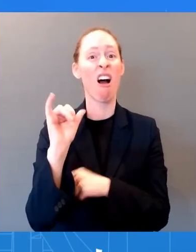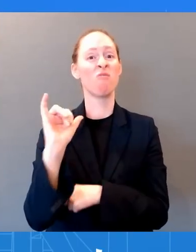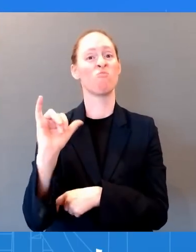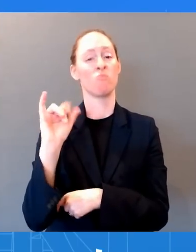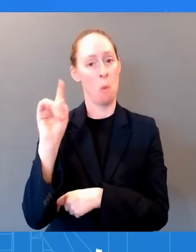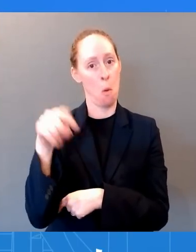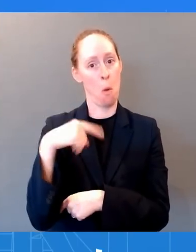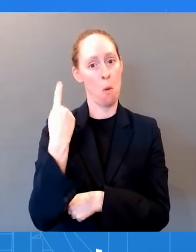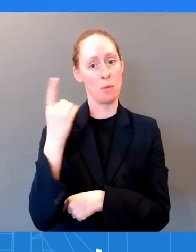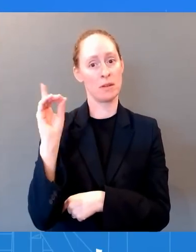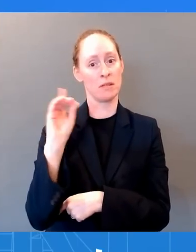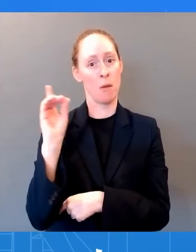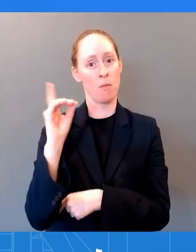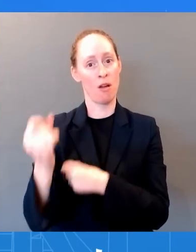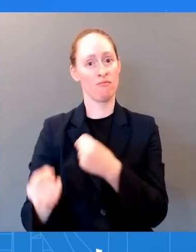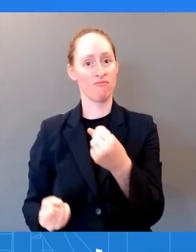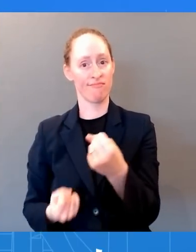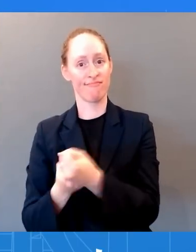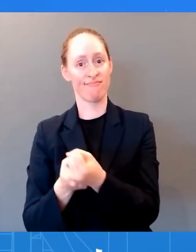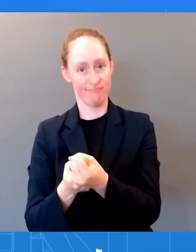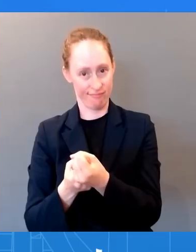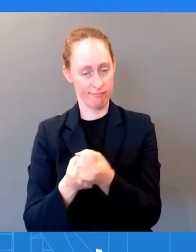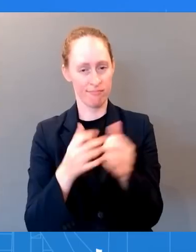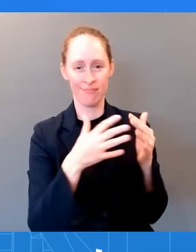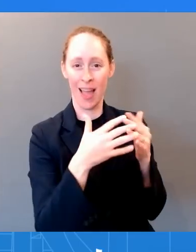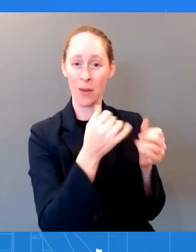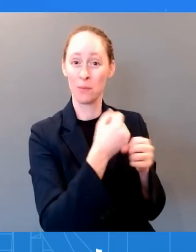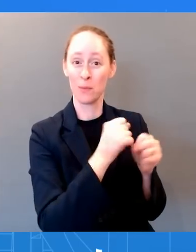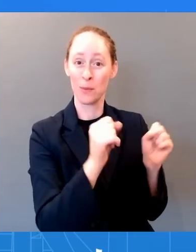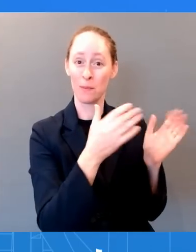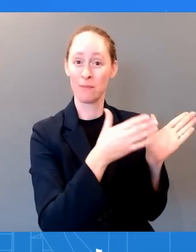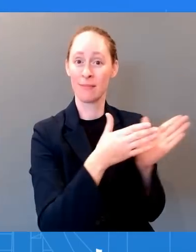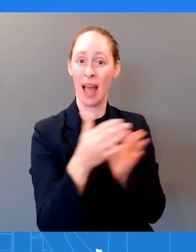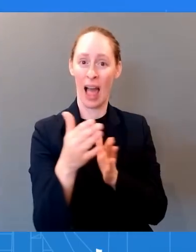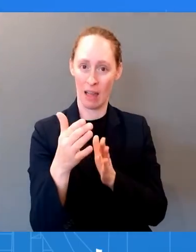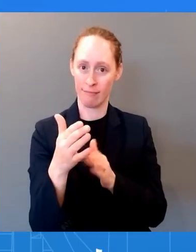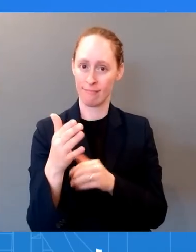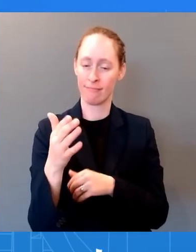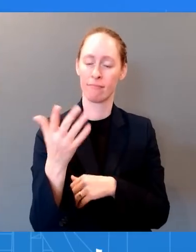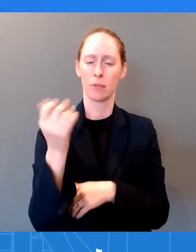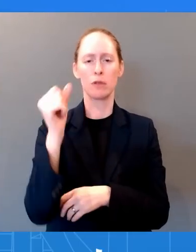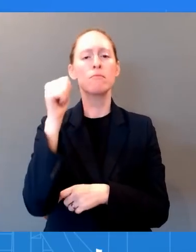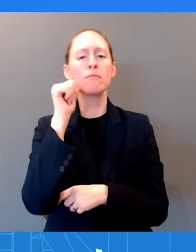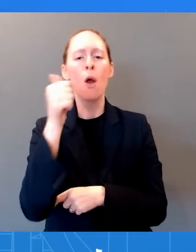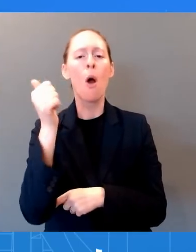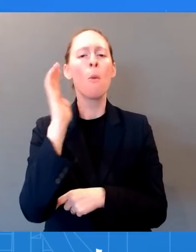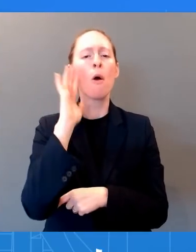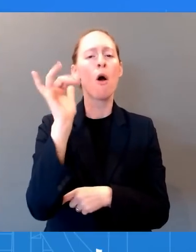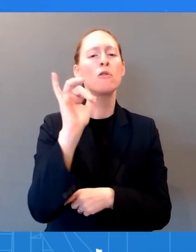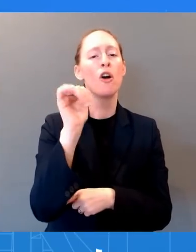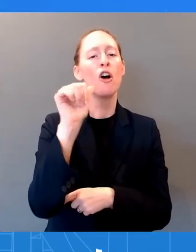He's going to go tomorrow and talk about what else we are doing as an administration to make sure that --